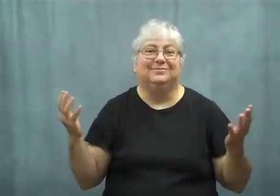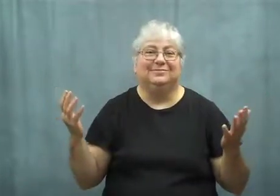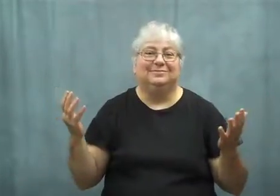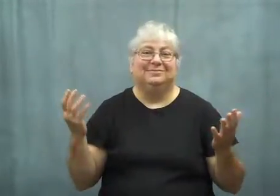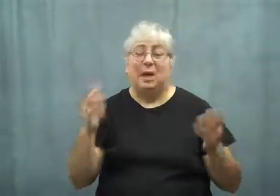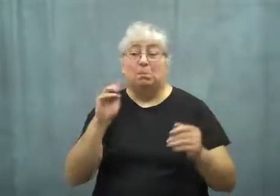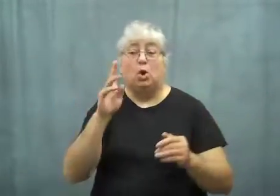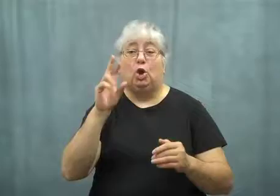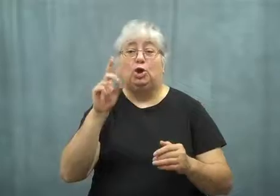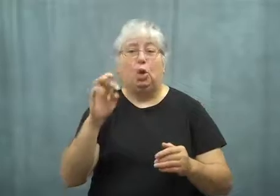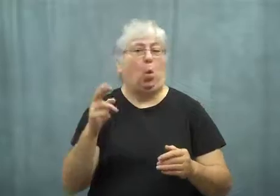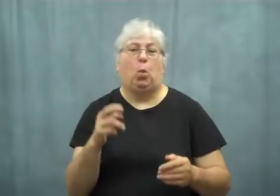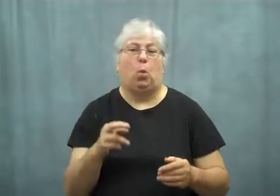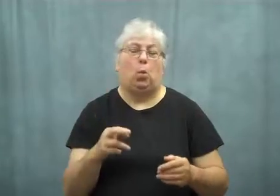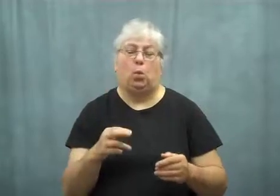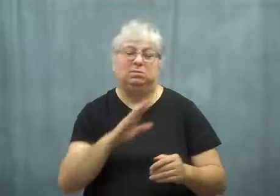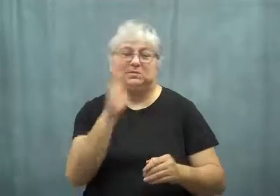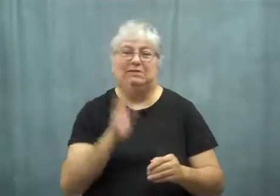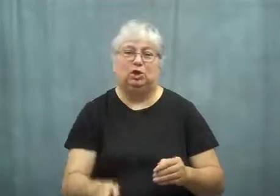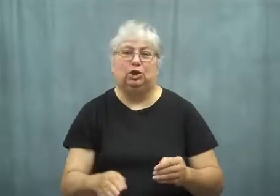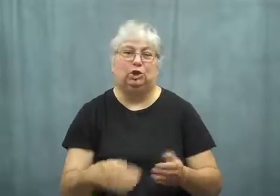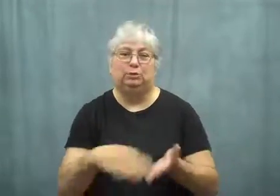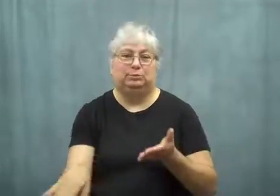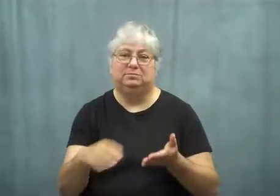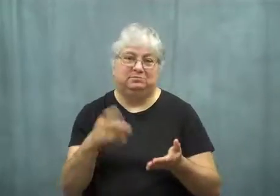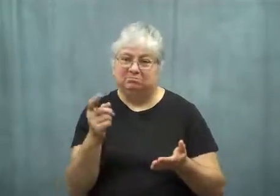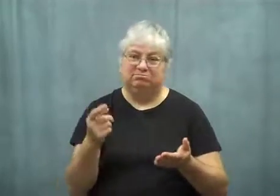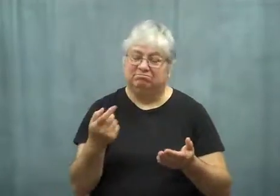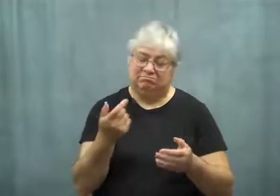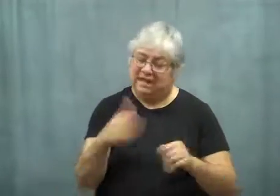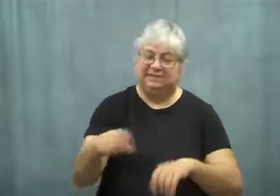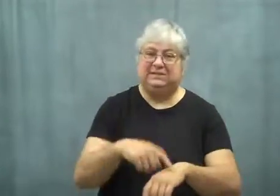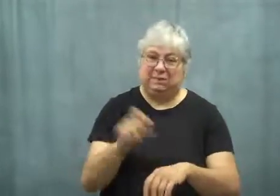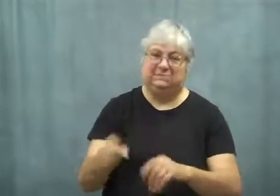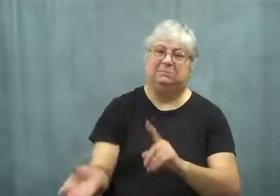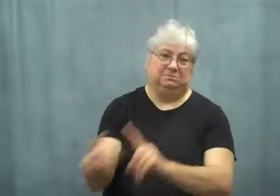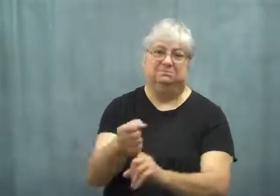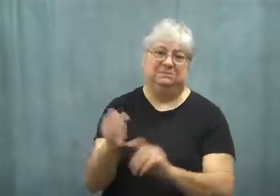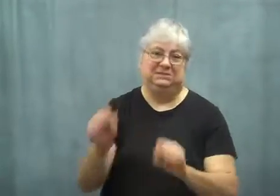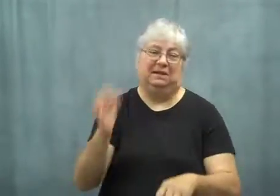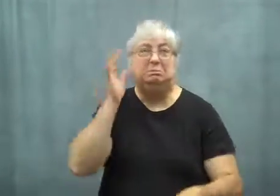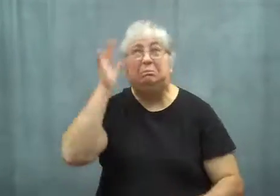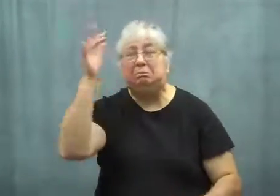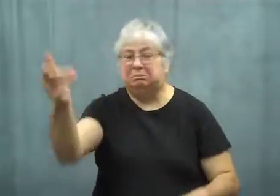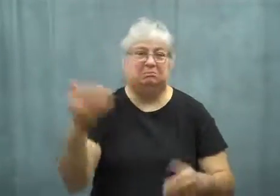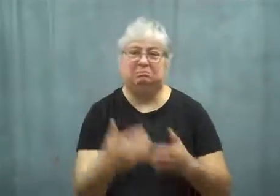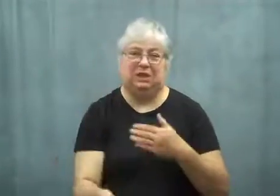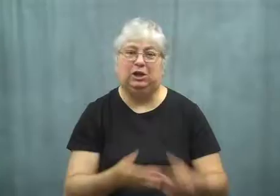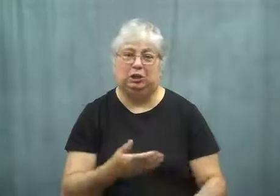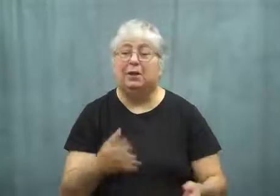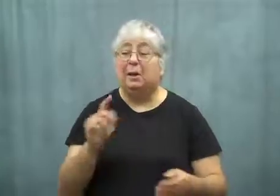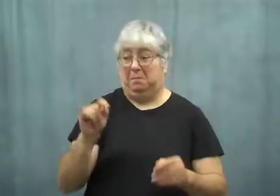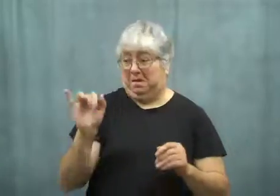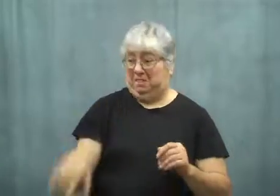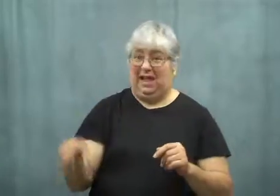There is no limitation on murder, charges can be brought any time.